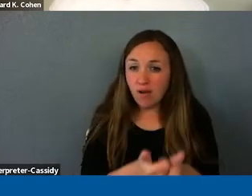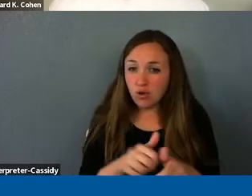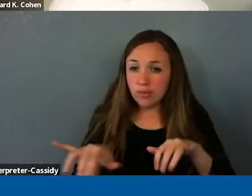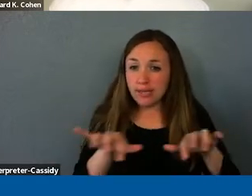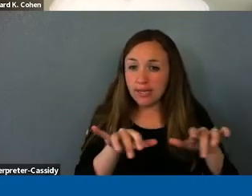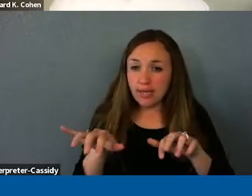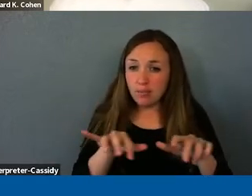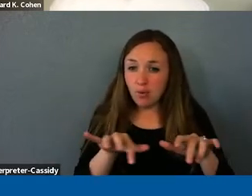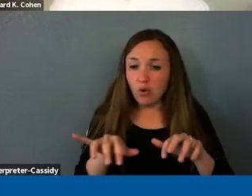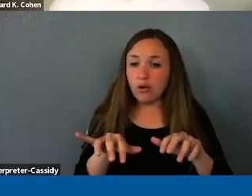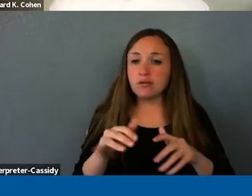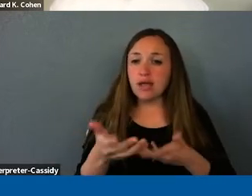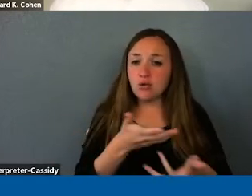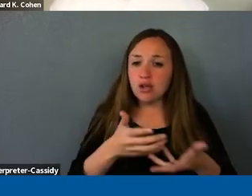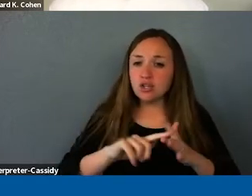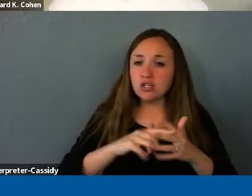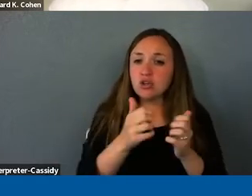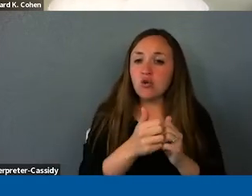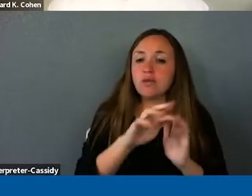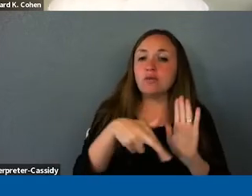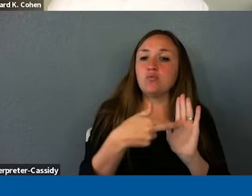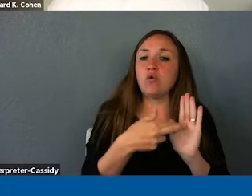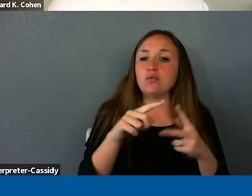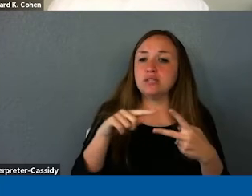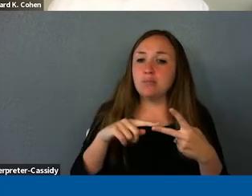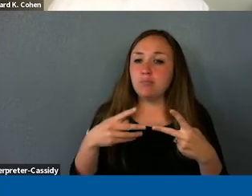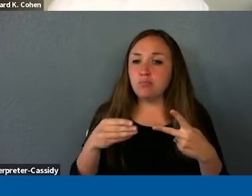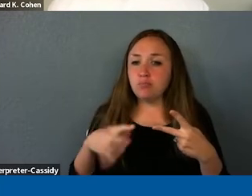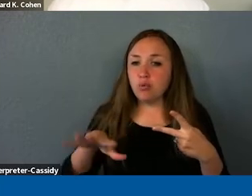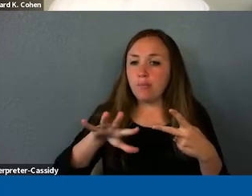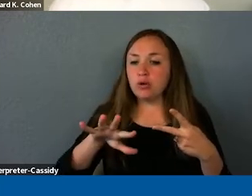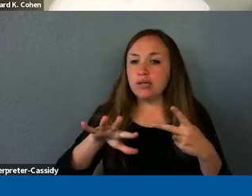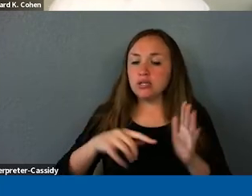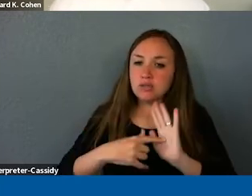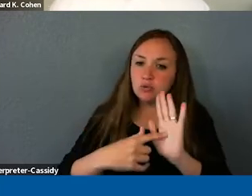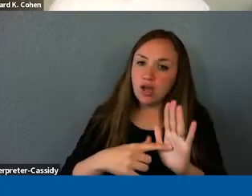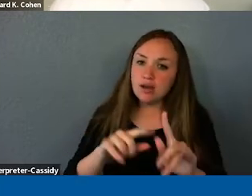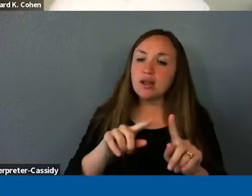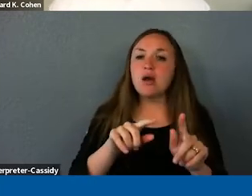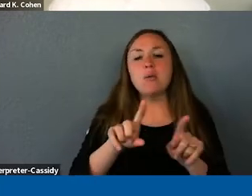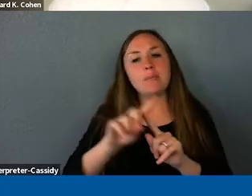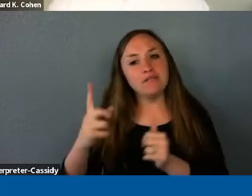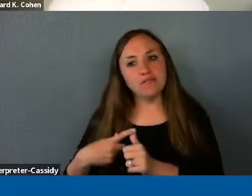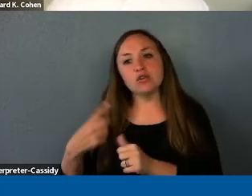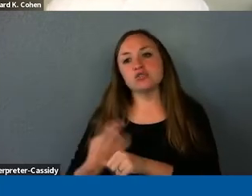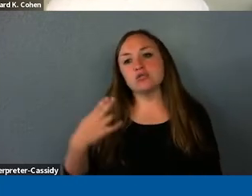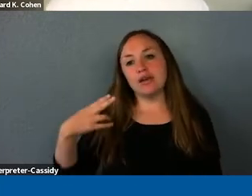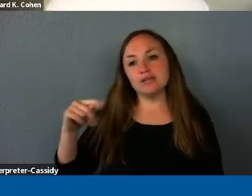and start with the roles and properties demonstrated, but experiment with falling back to using HTML first. And then make sure you test everything